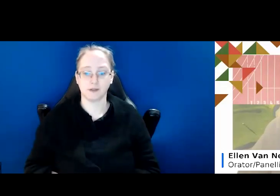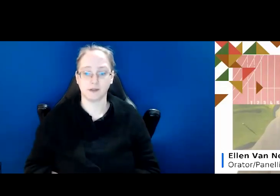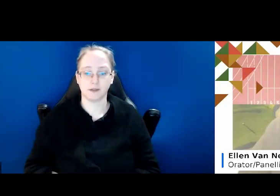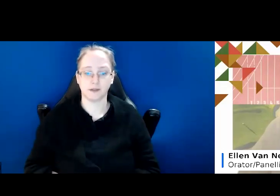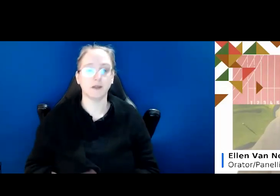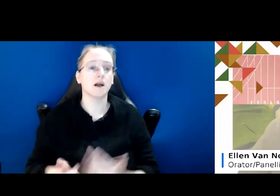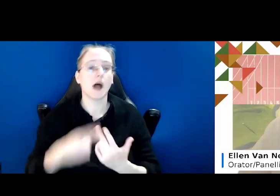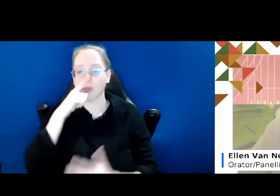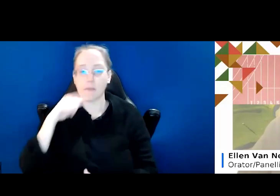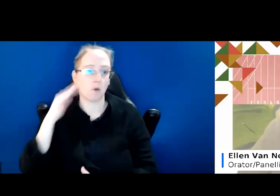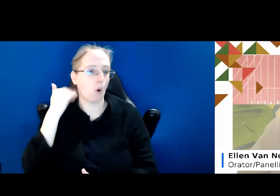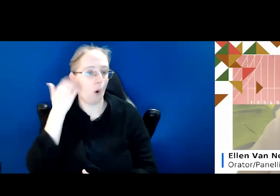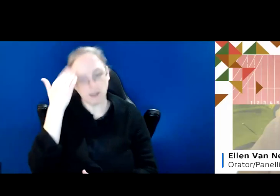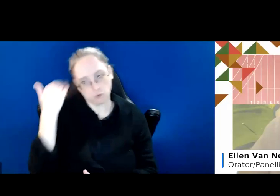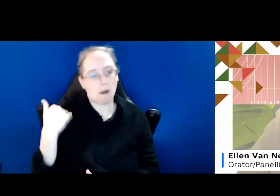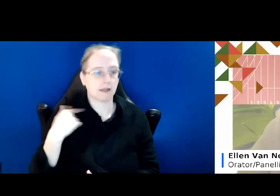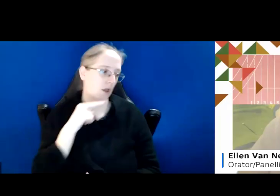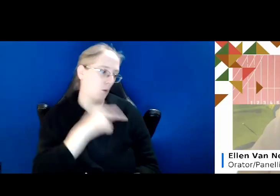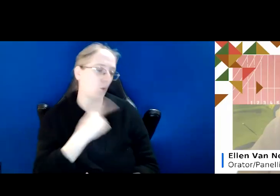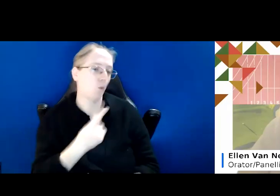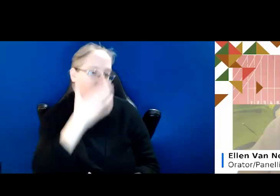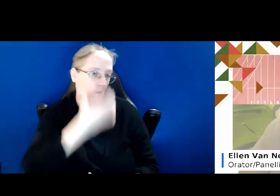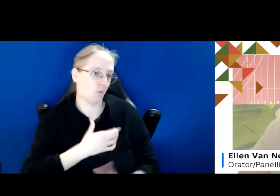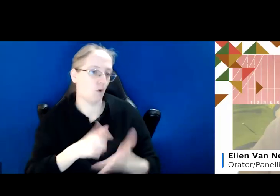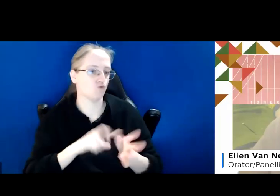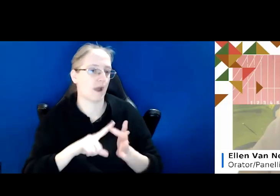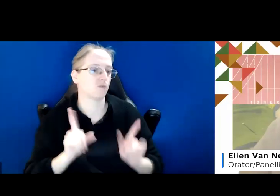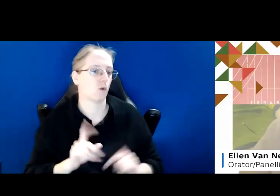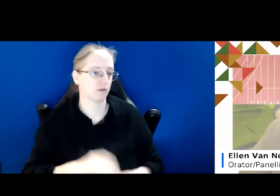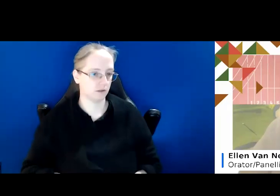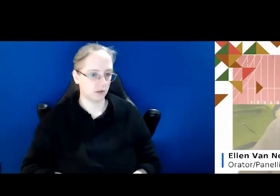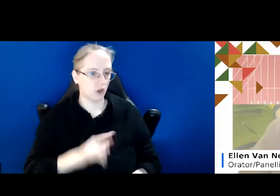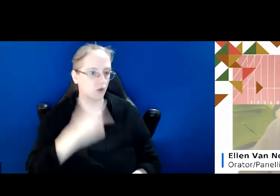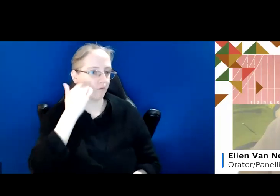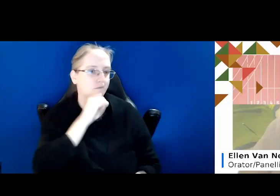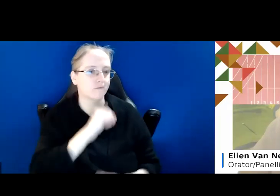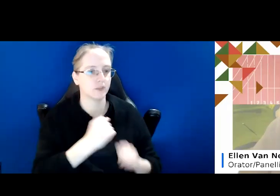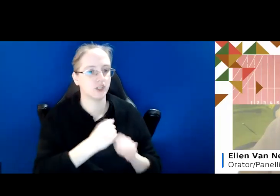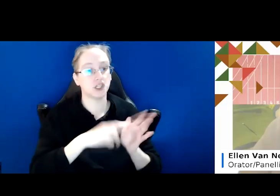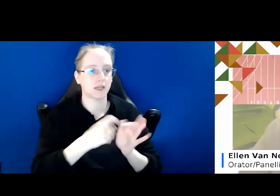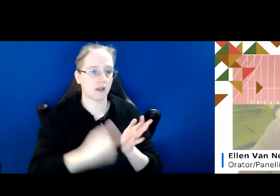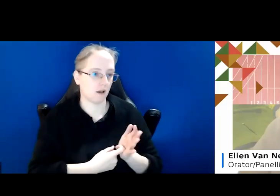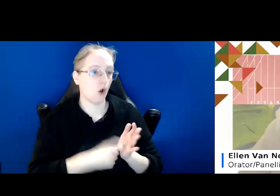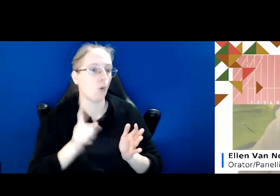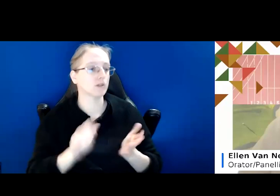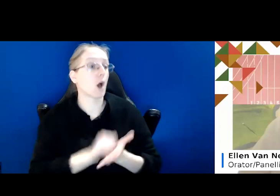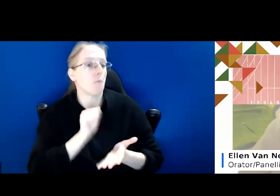of your race, your agenda of whether you belong in their eyes.